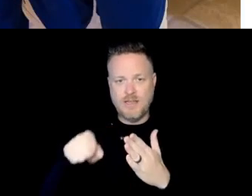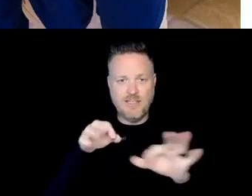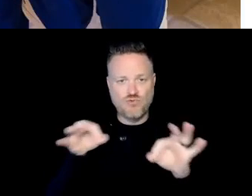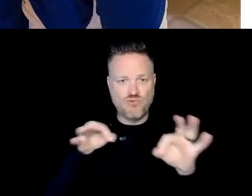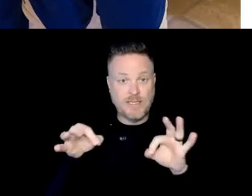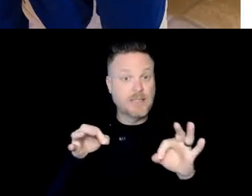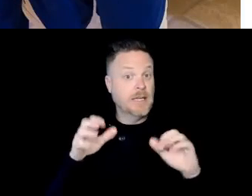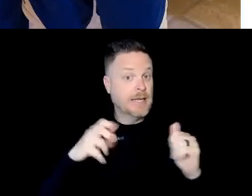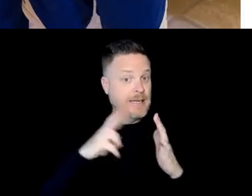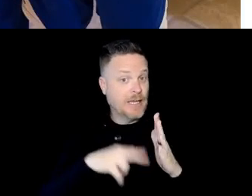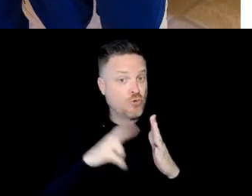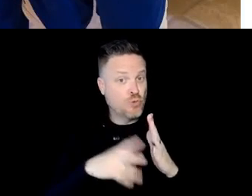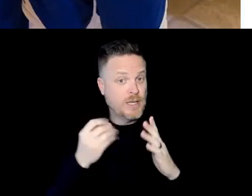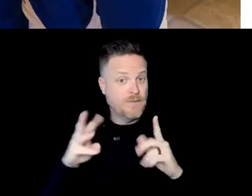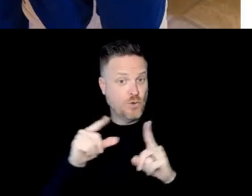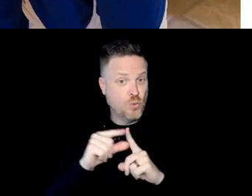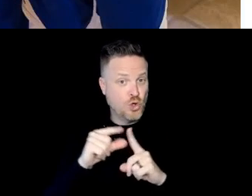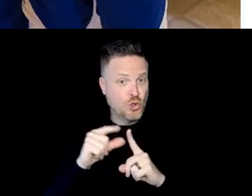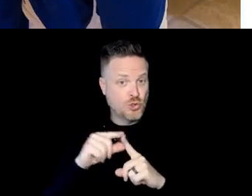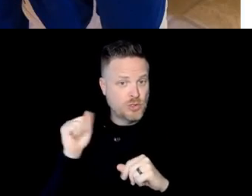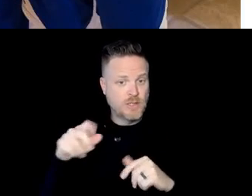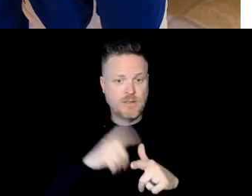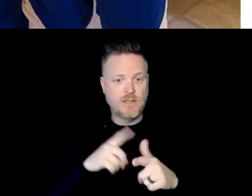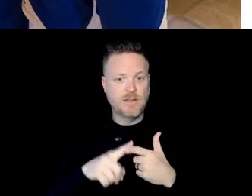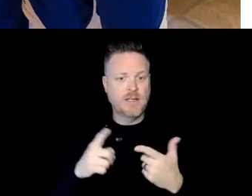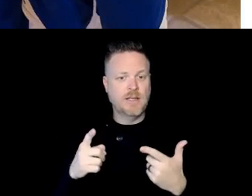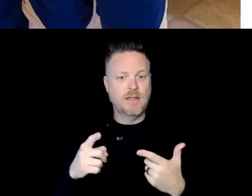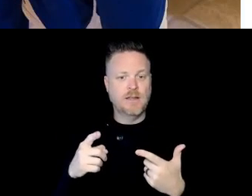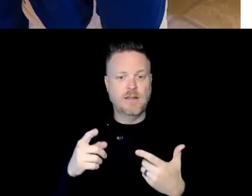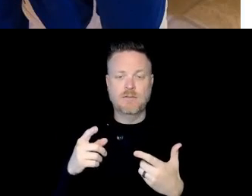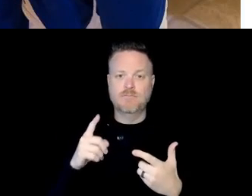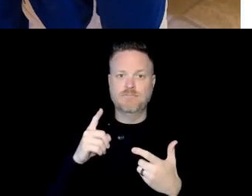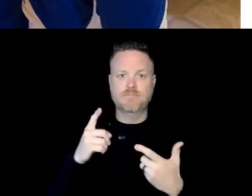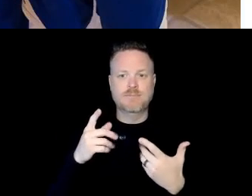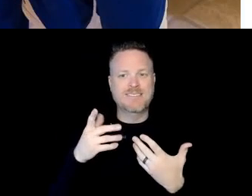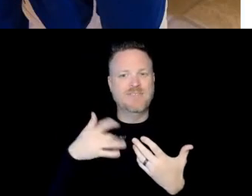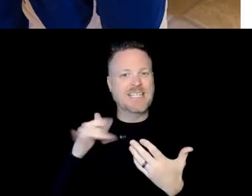can read a couple of words and it is almost like he can read it but he doesn't know what it means.